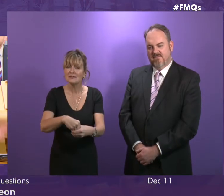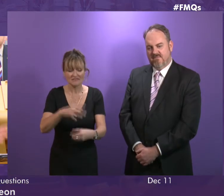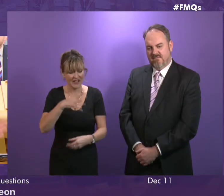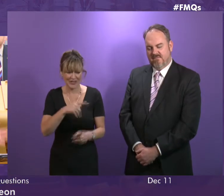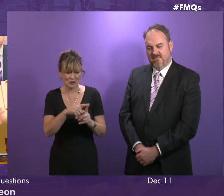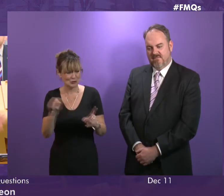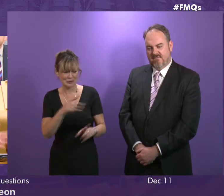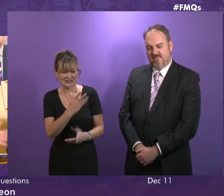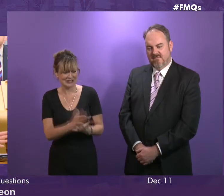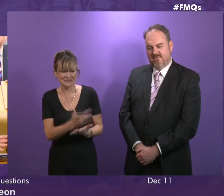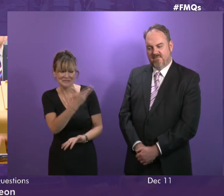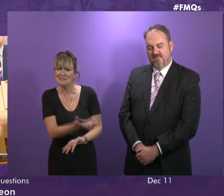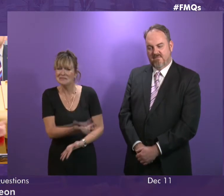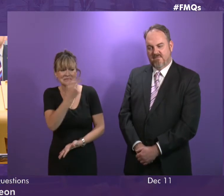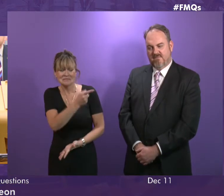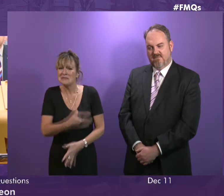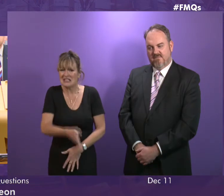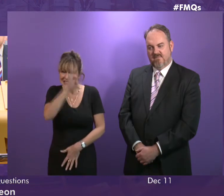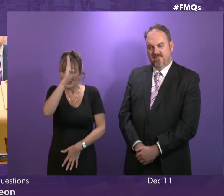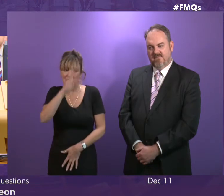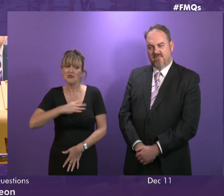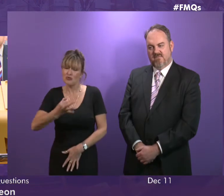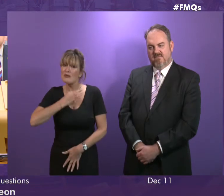are a real and present danger to that, which is one of many reasons why we need to get